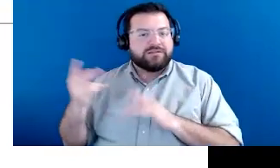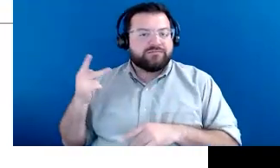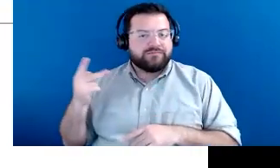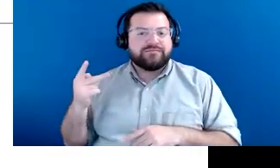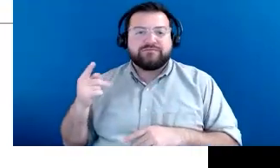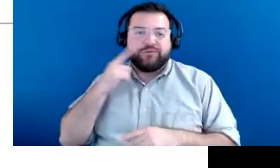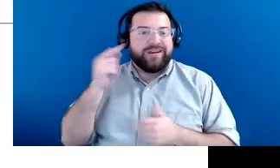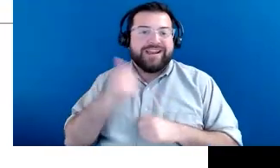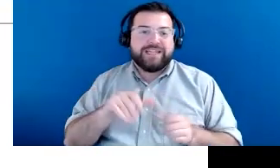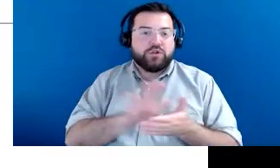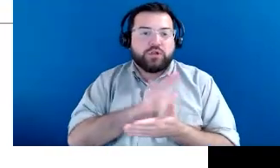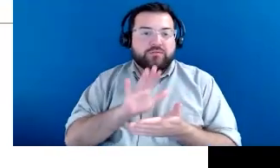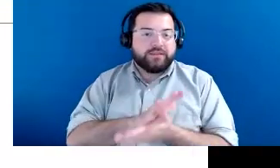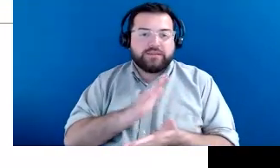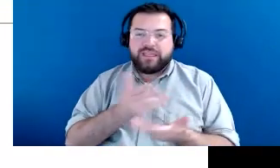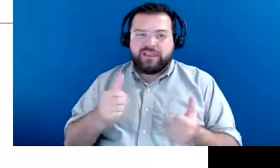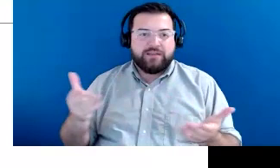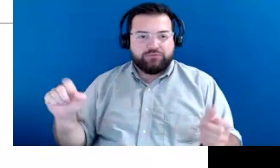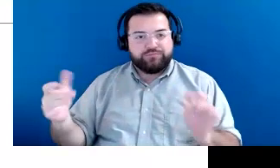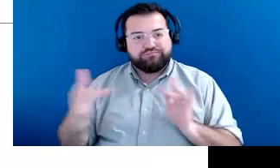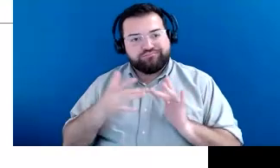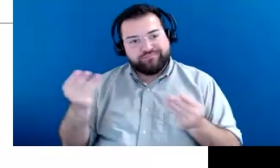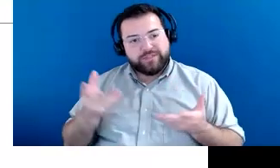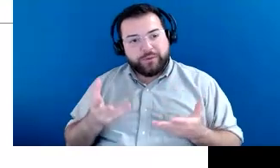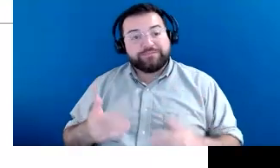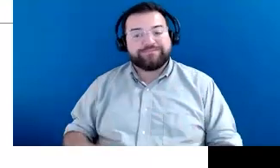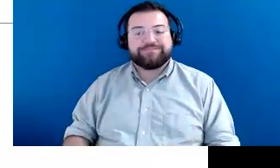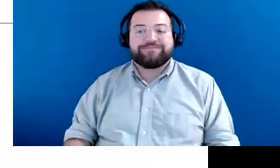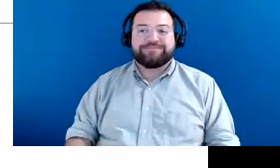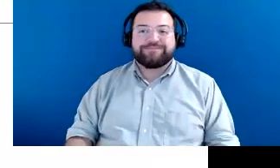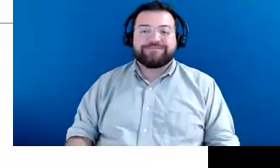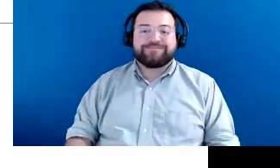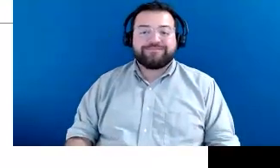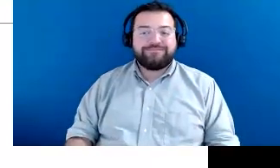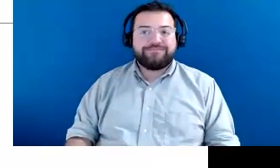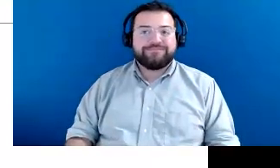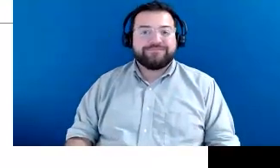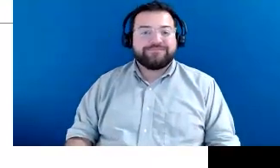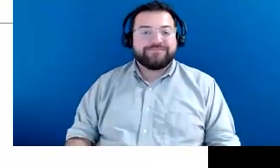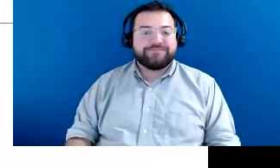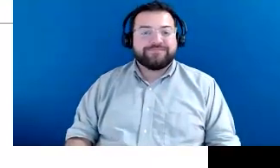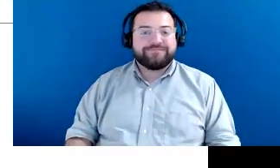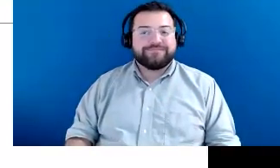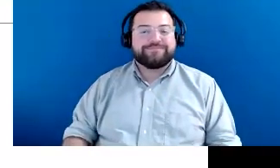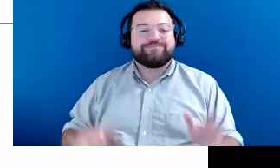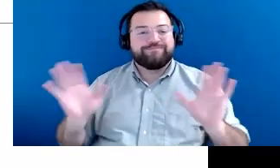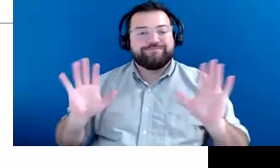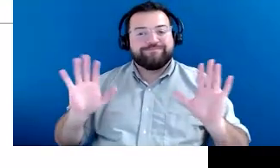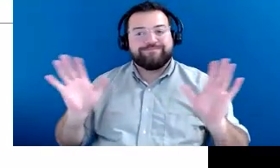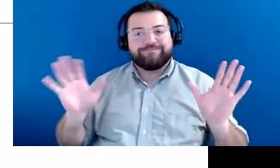for any of the documents. Thank you very much. This is wonderful.